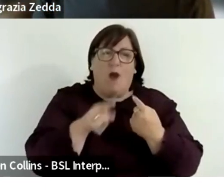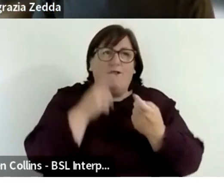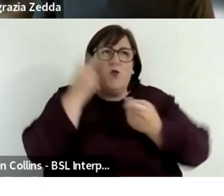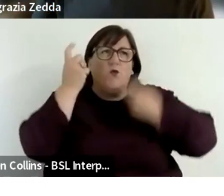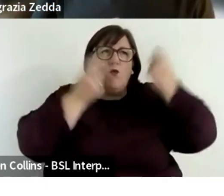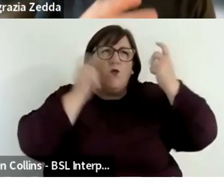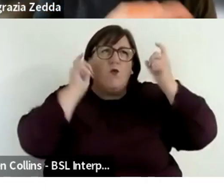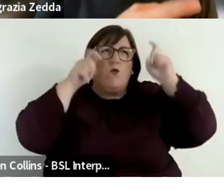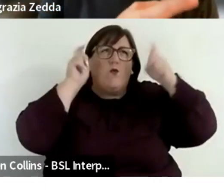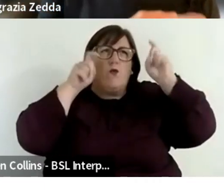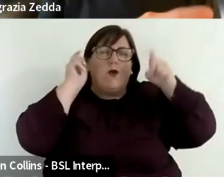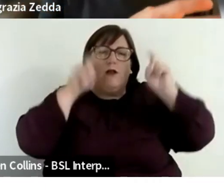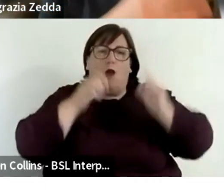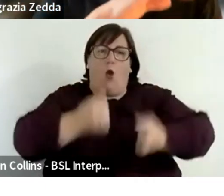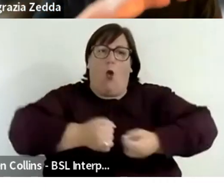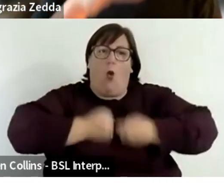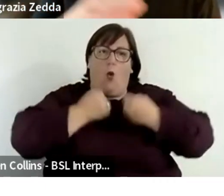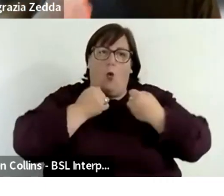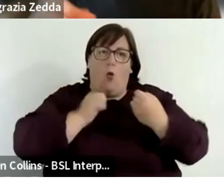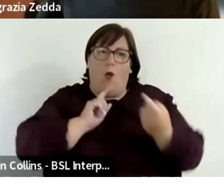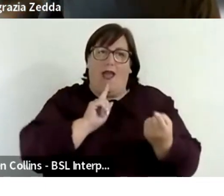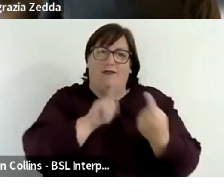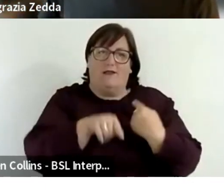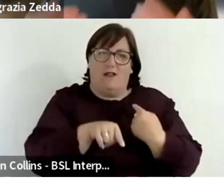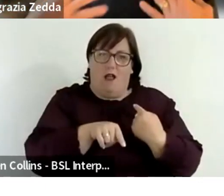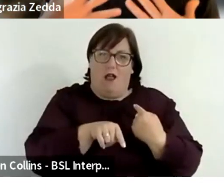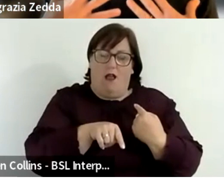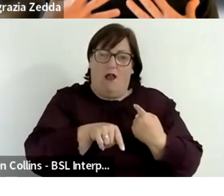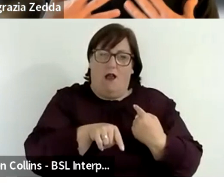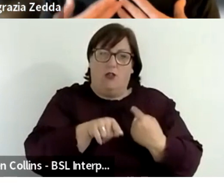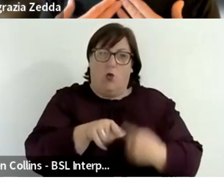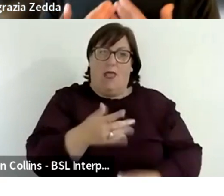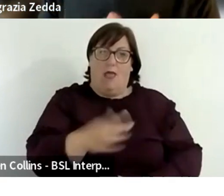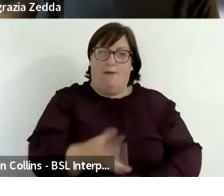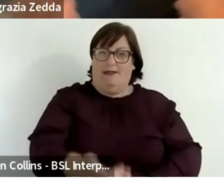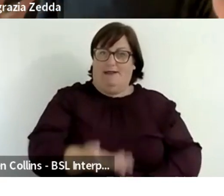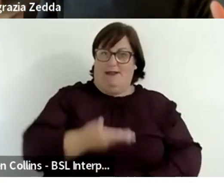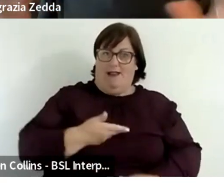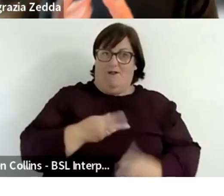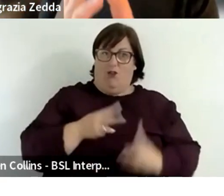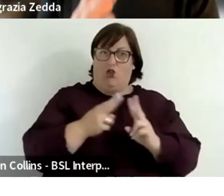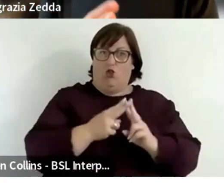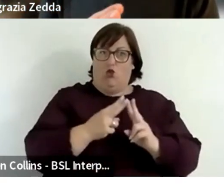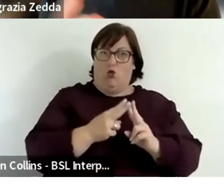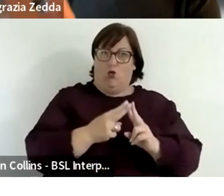So on the business of two tasks I find myself being shortlisted